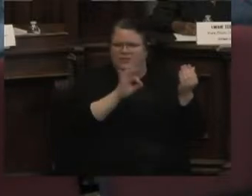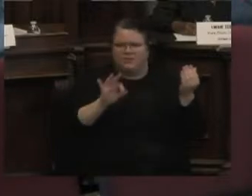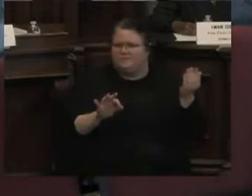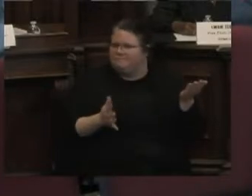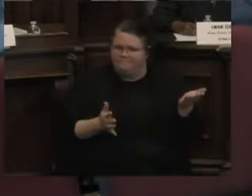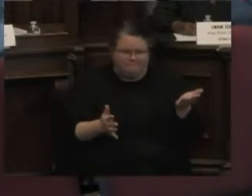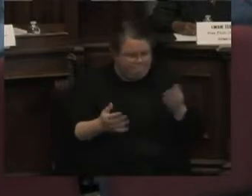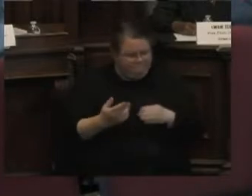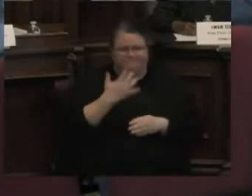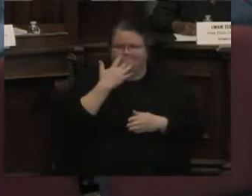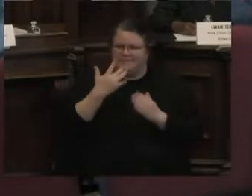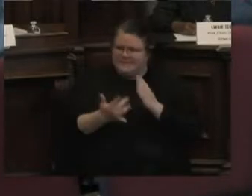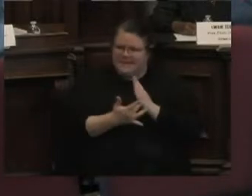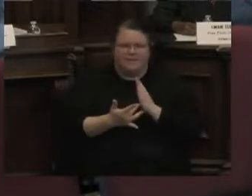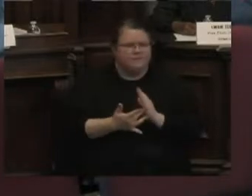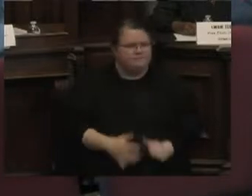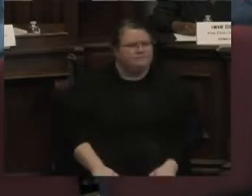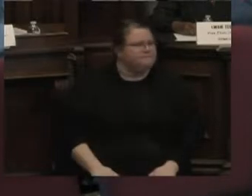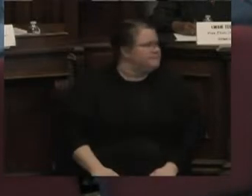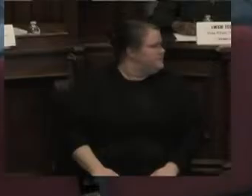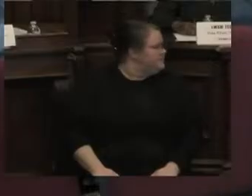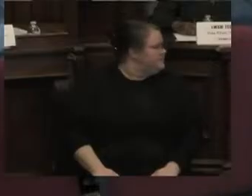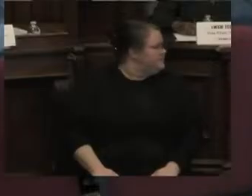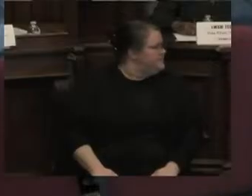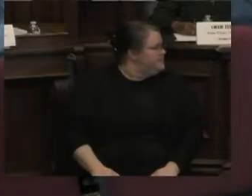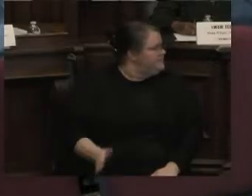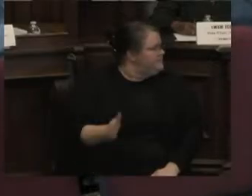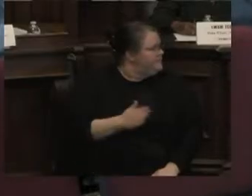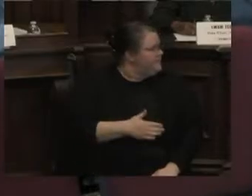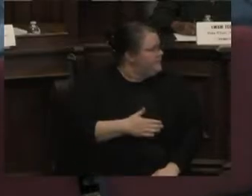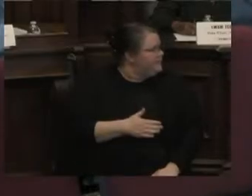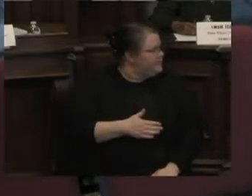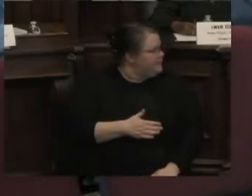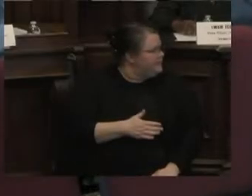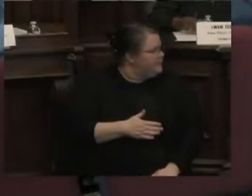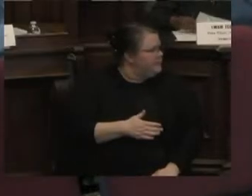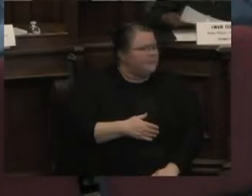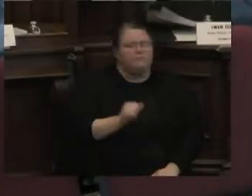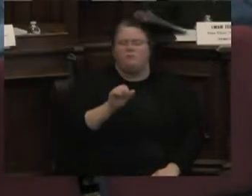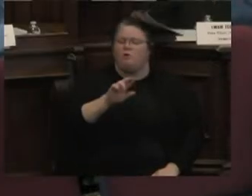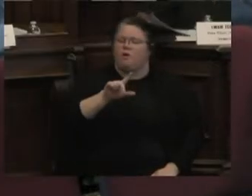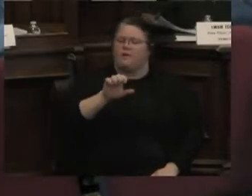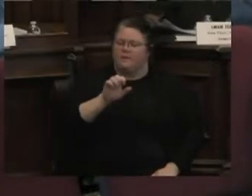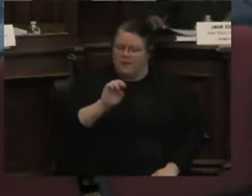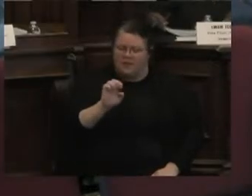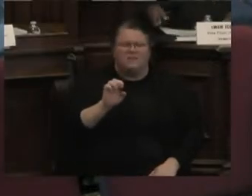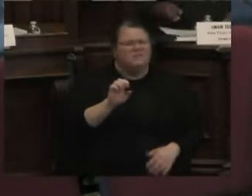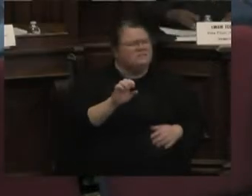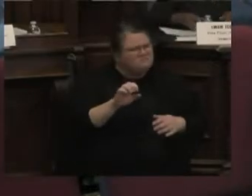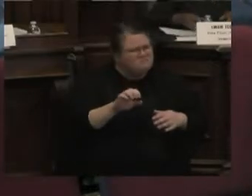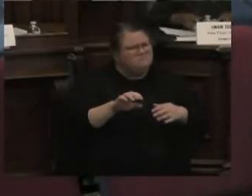information. And this is really